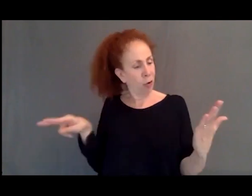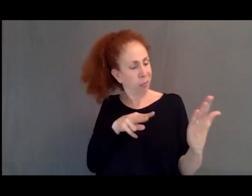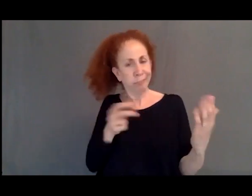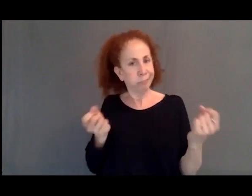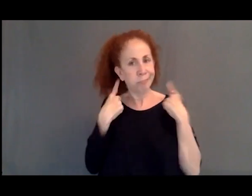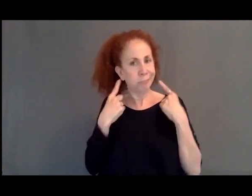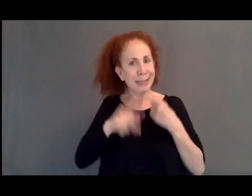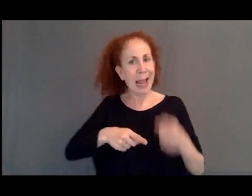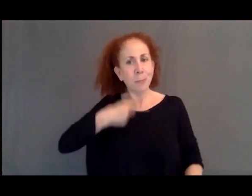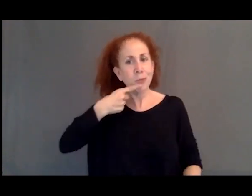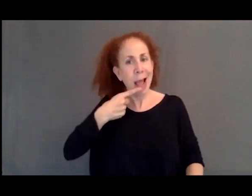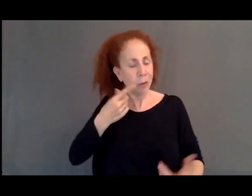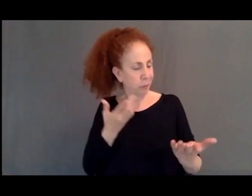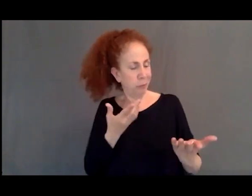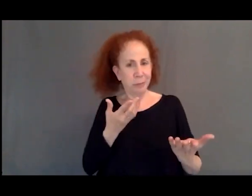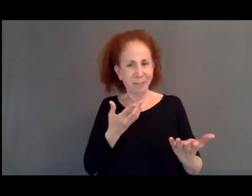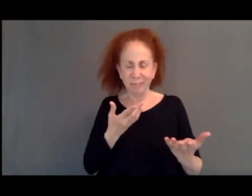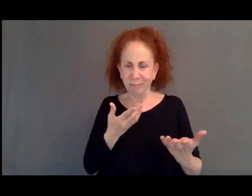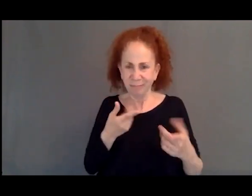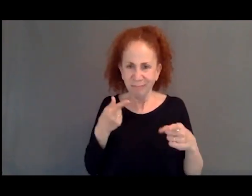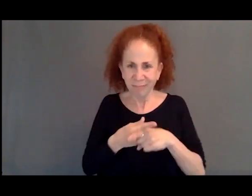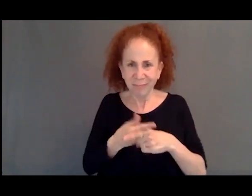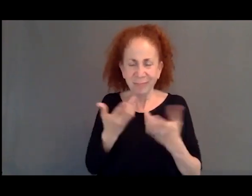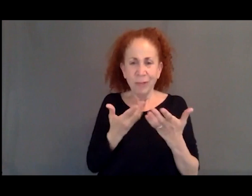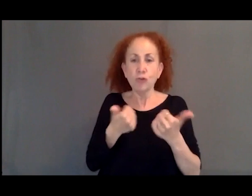not being able to pronounce it, and trying on different names